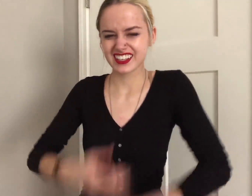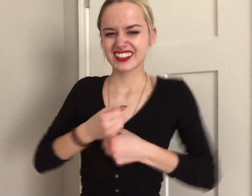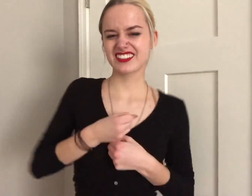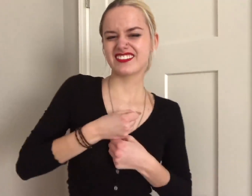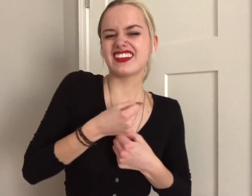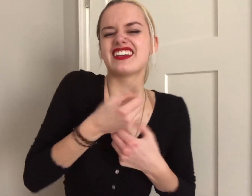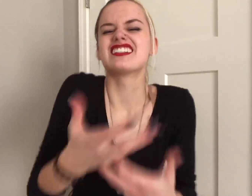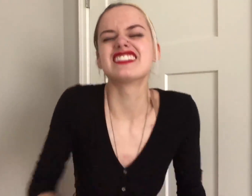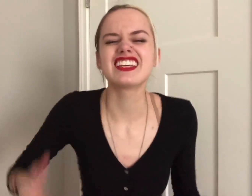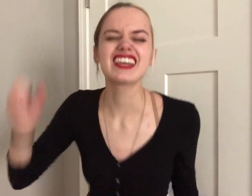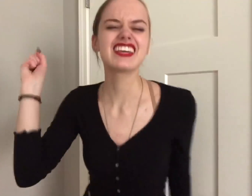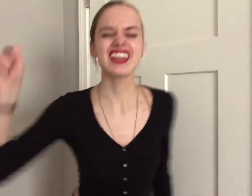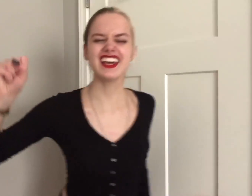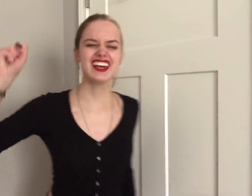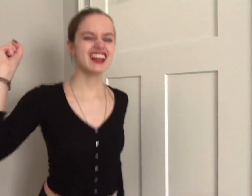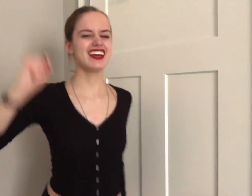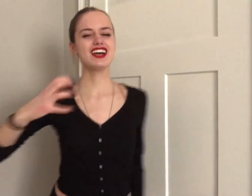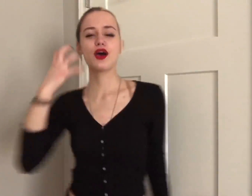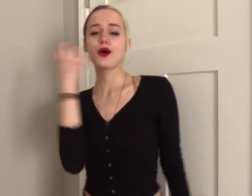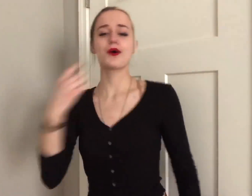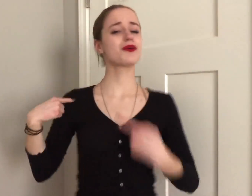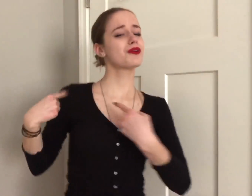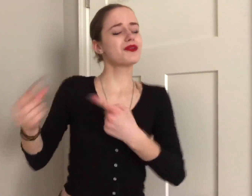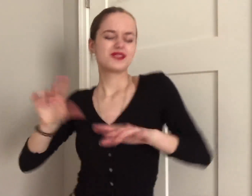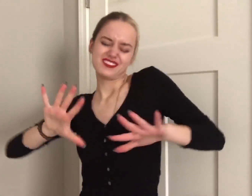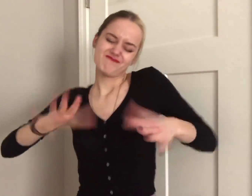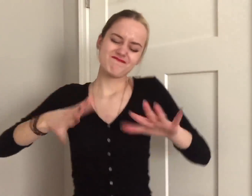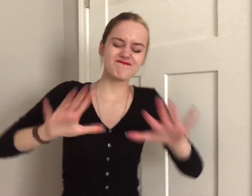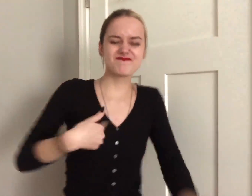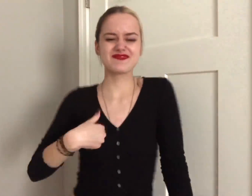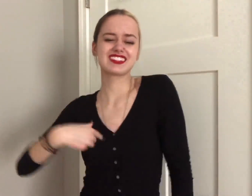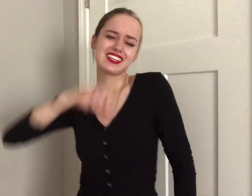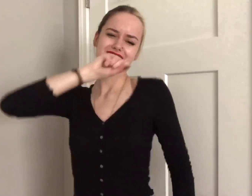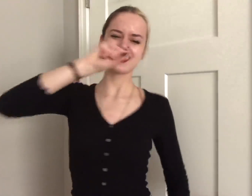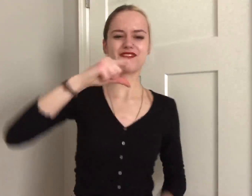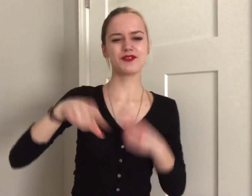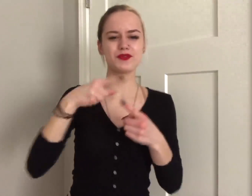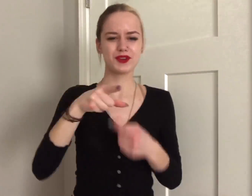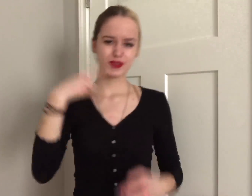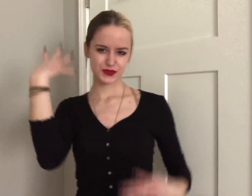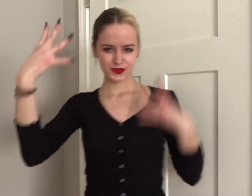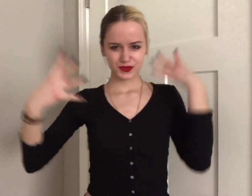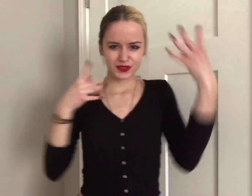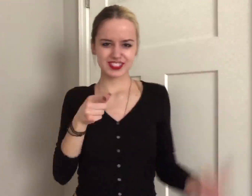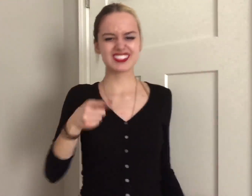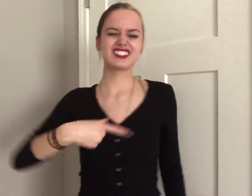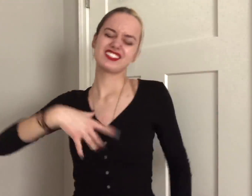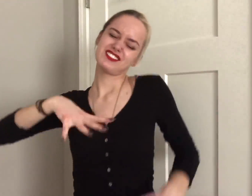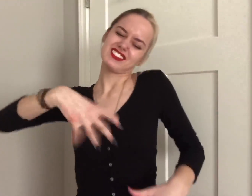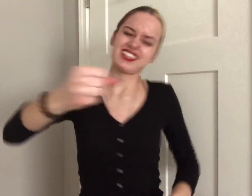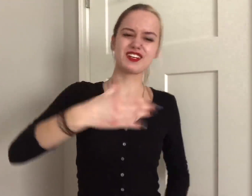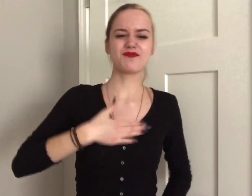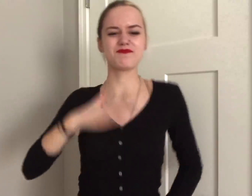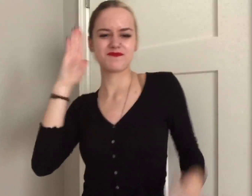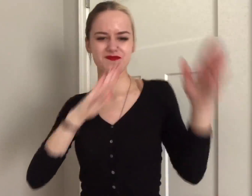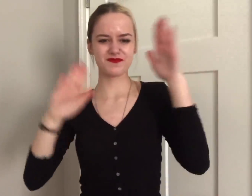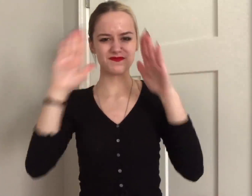confessing, yeah oh i've been shaking i love it when you go crazy you take all my inhibitions